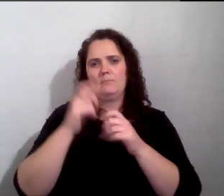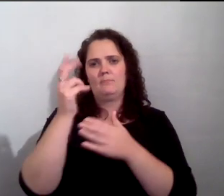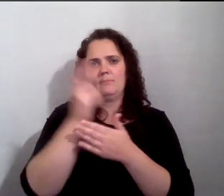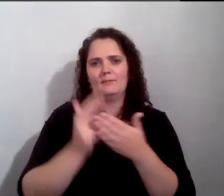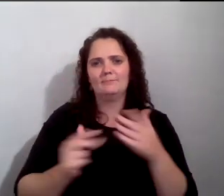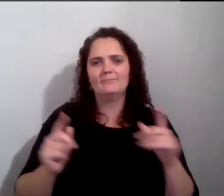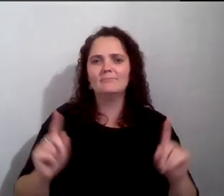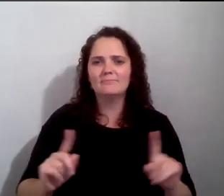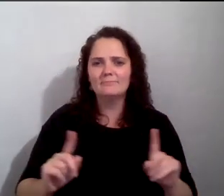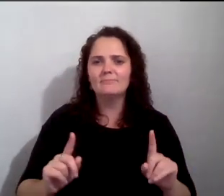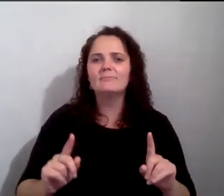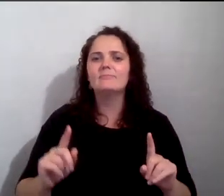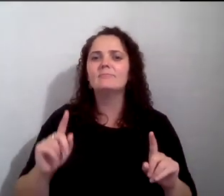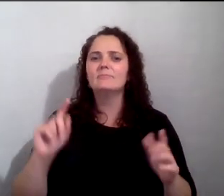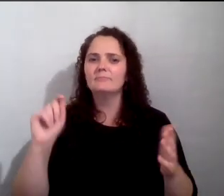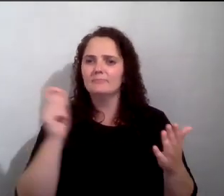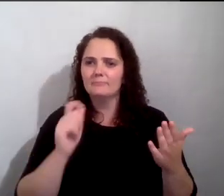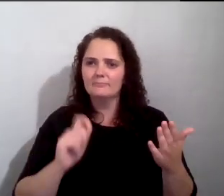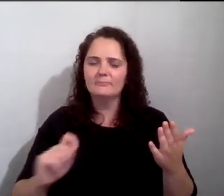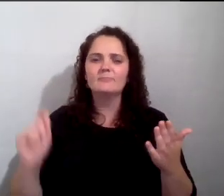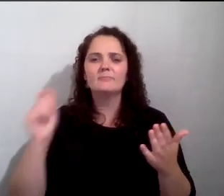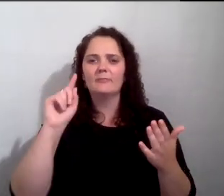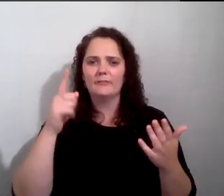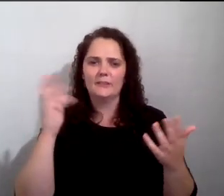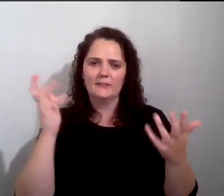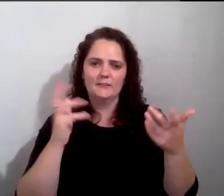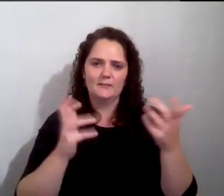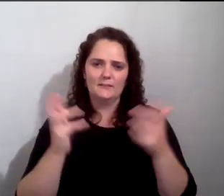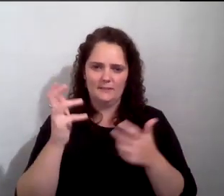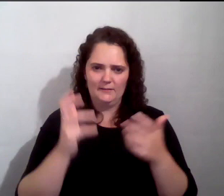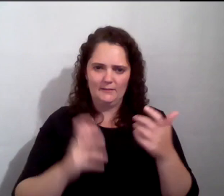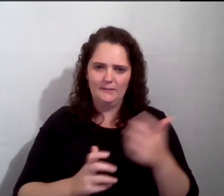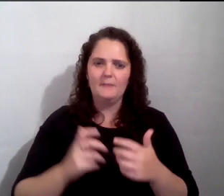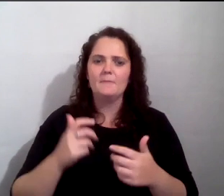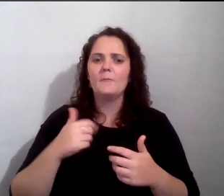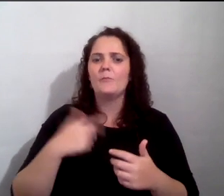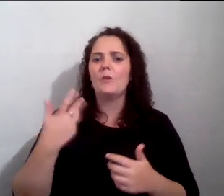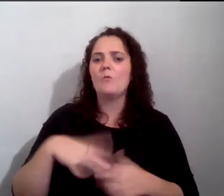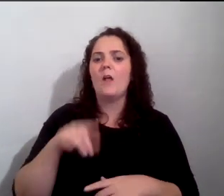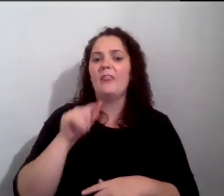brought together in and around that sketch. I make drawings and stuff first, that makes sense.